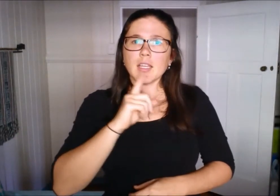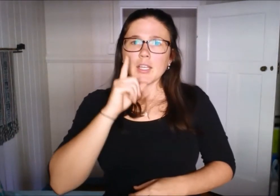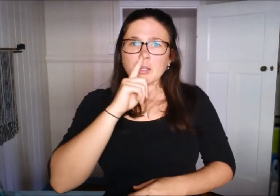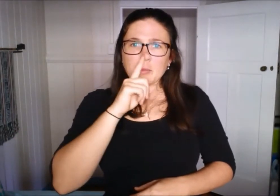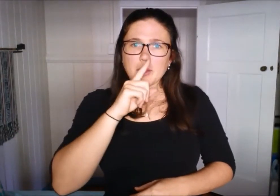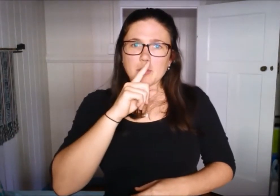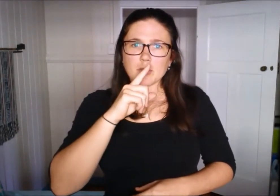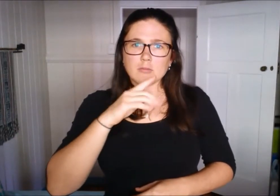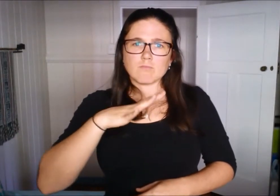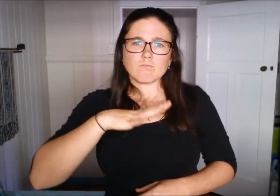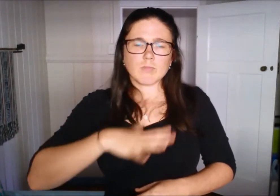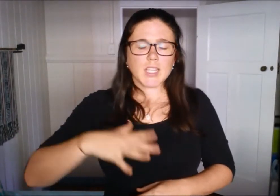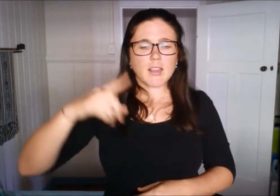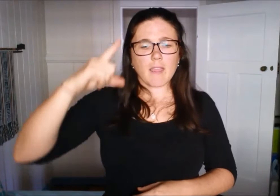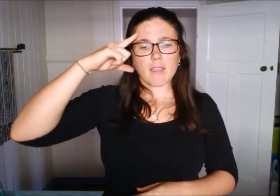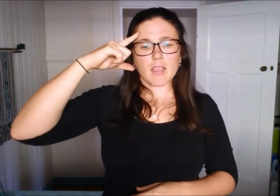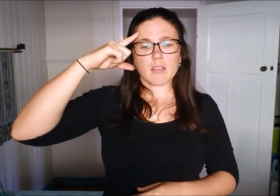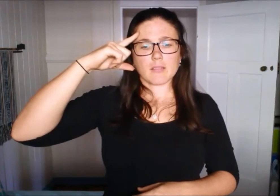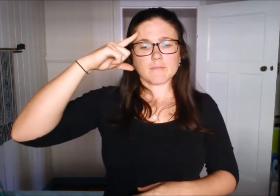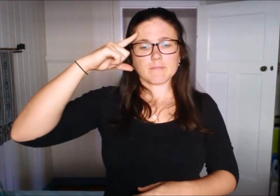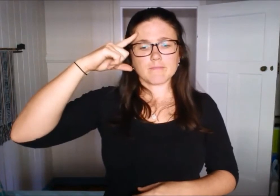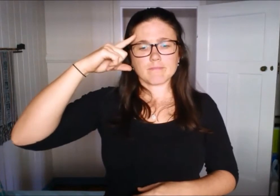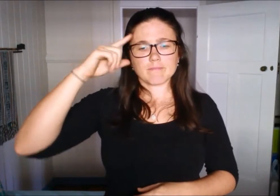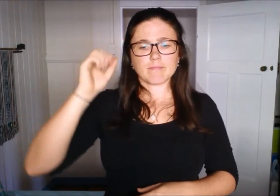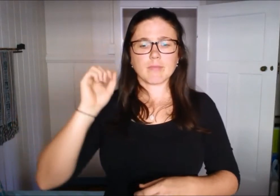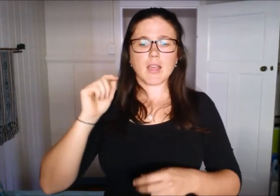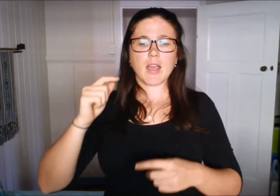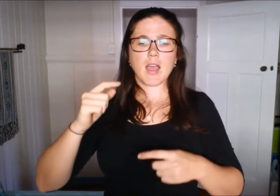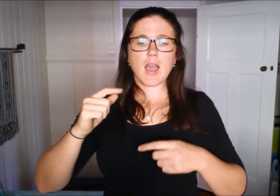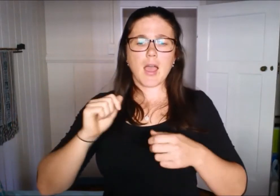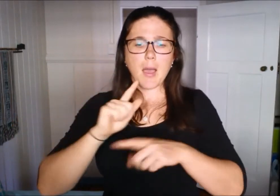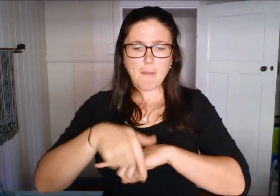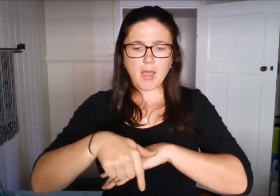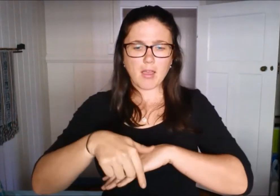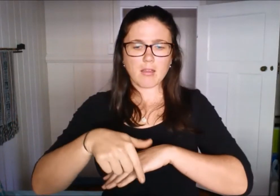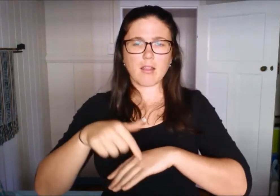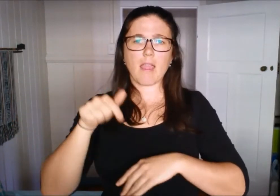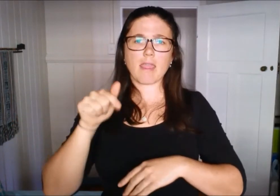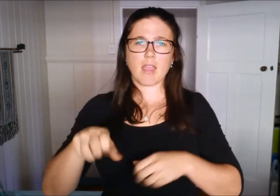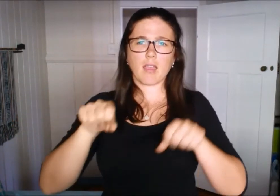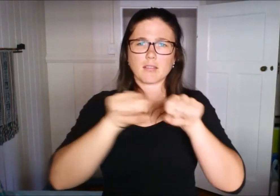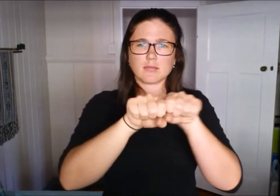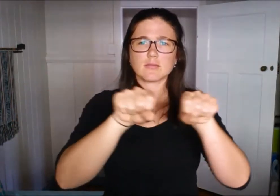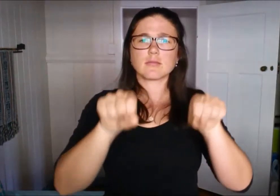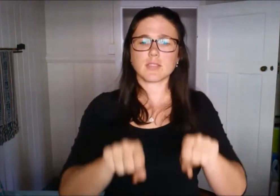Hearing people in particular need to be mindful of systems